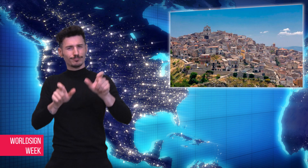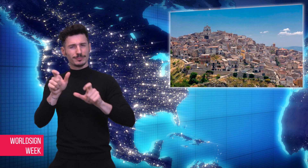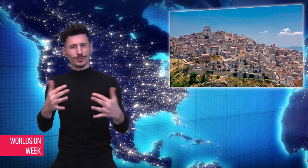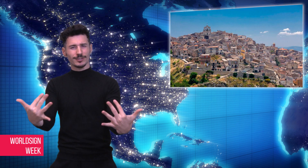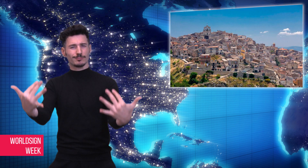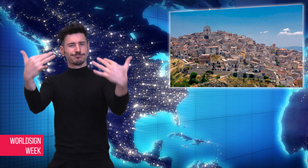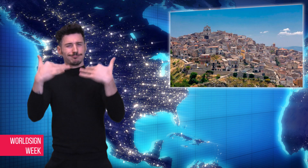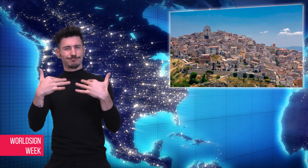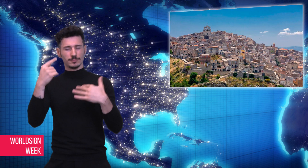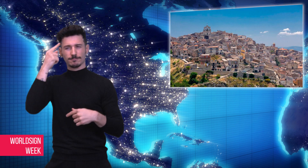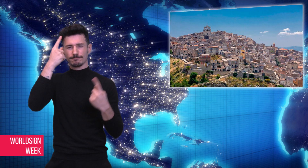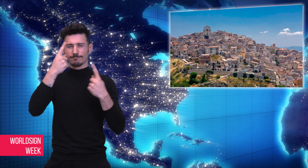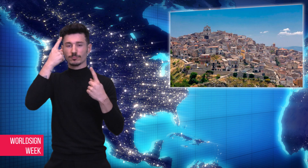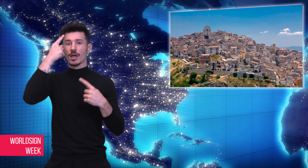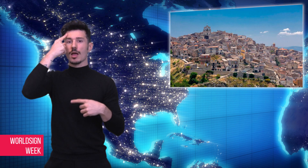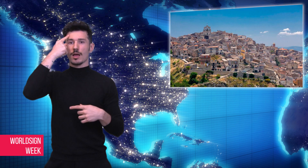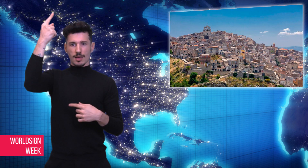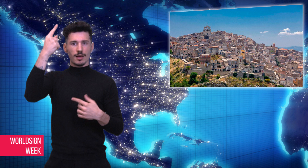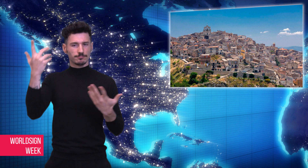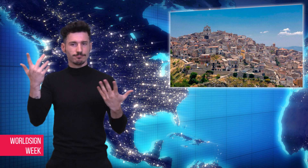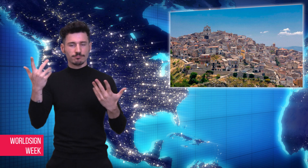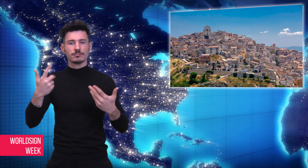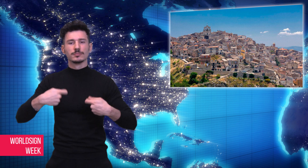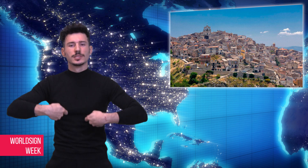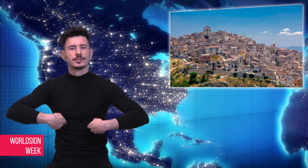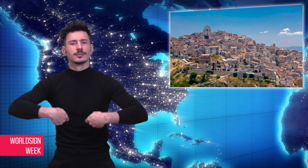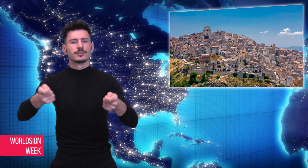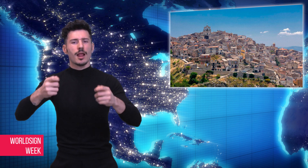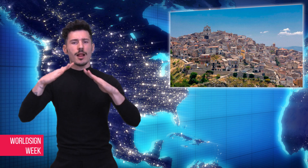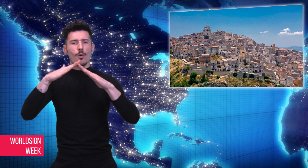towns and revive their communities.